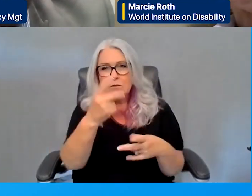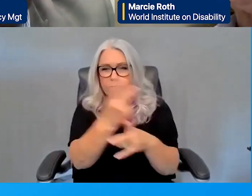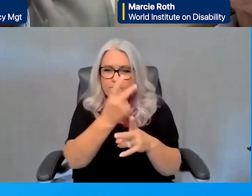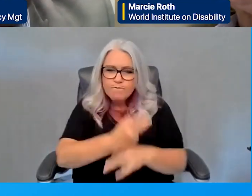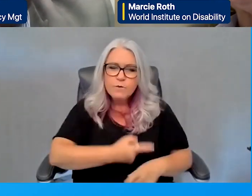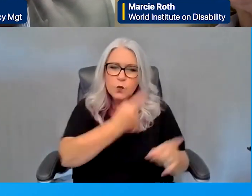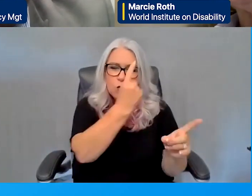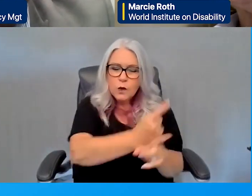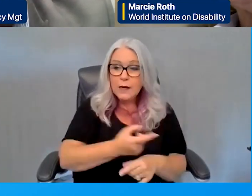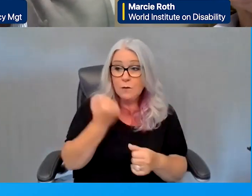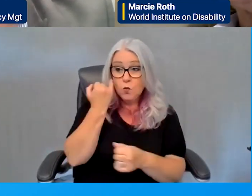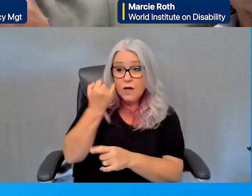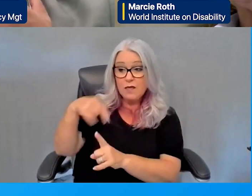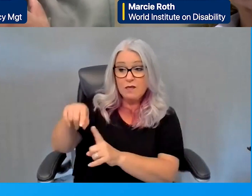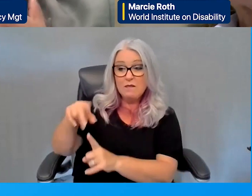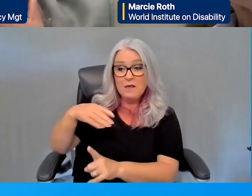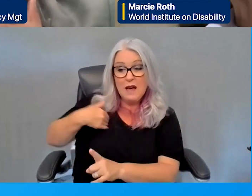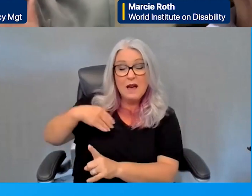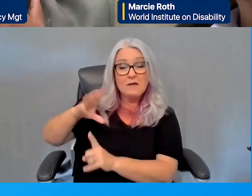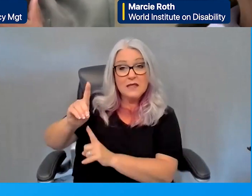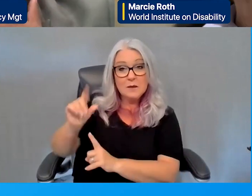disabilities, when we can get